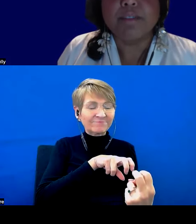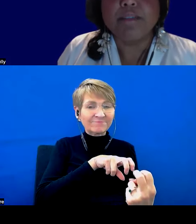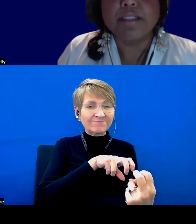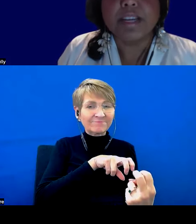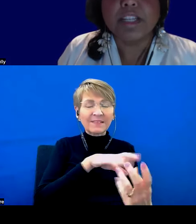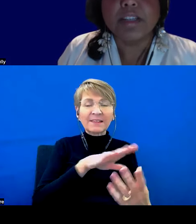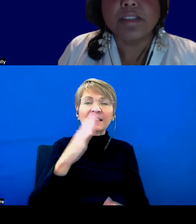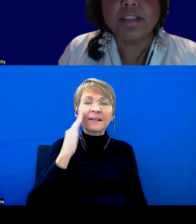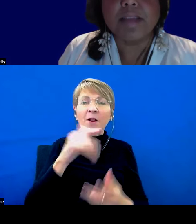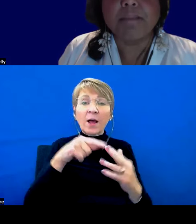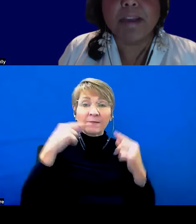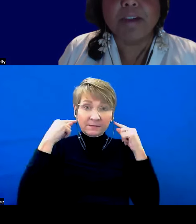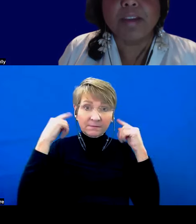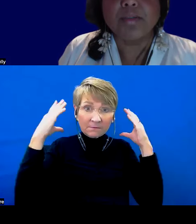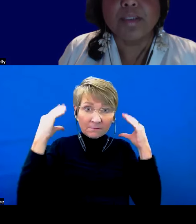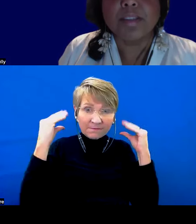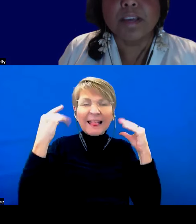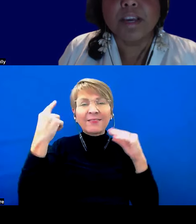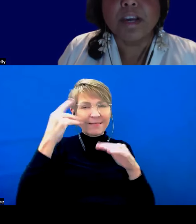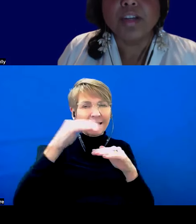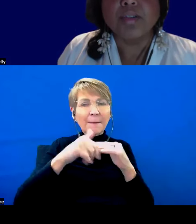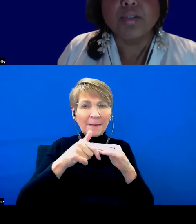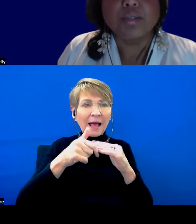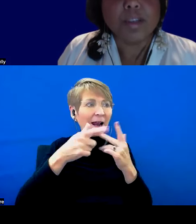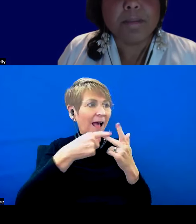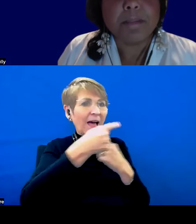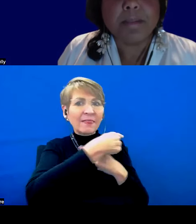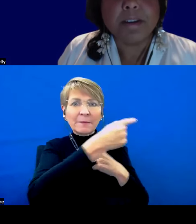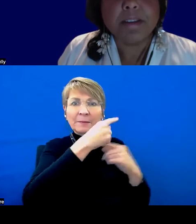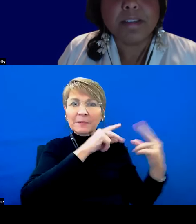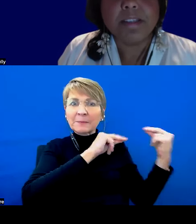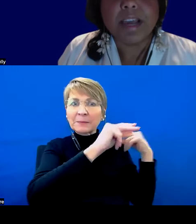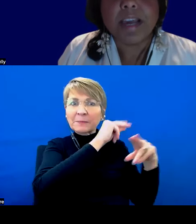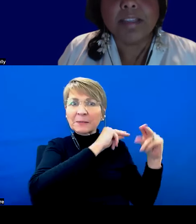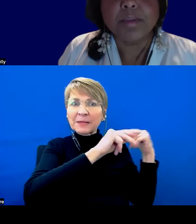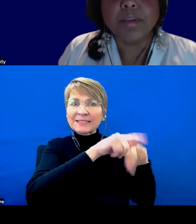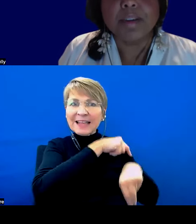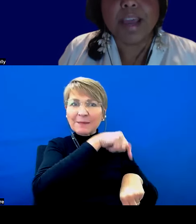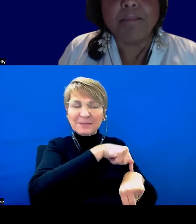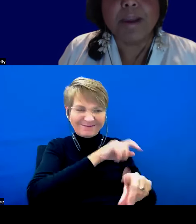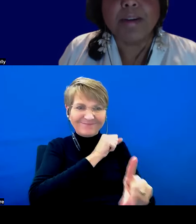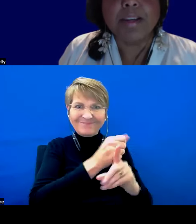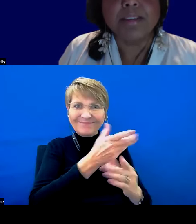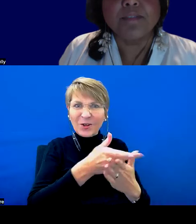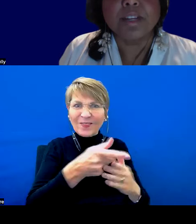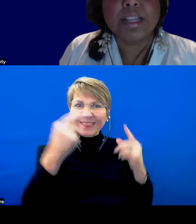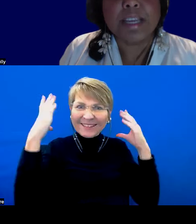conversations and background noise should also be minimised, as it will create barriers for clear